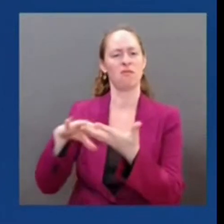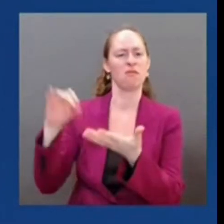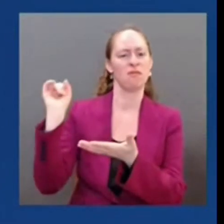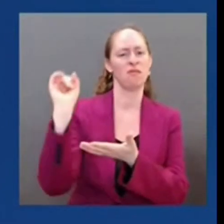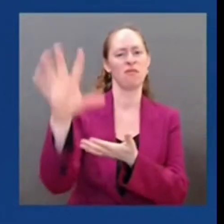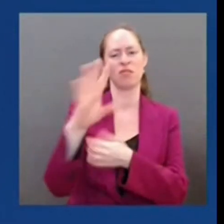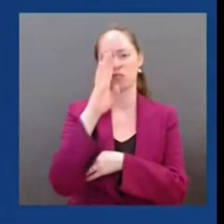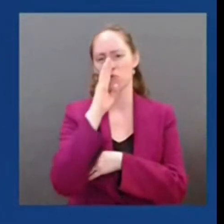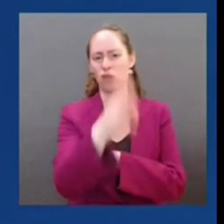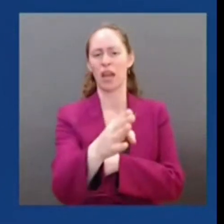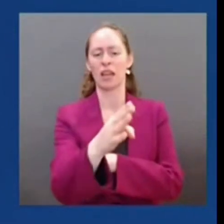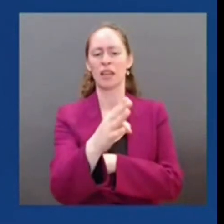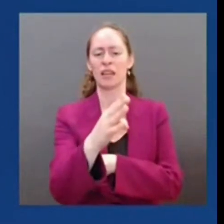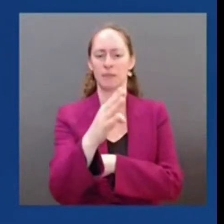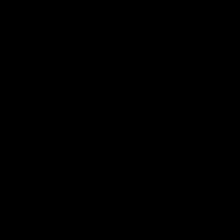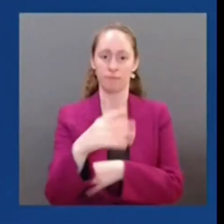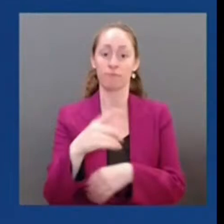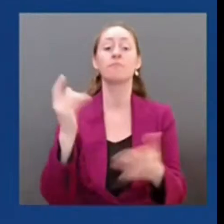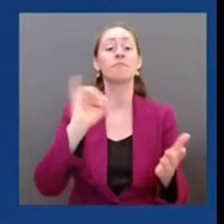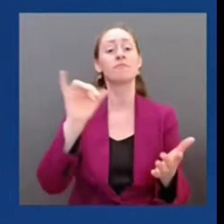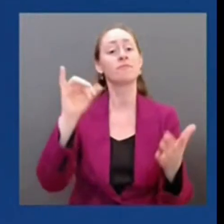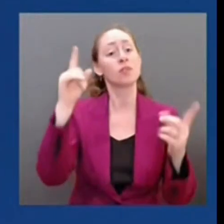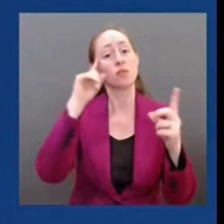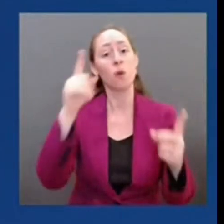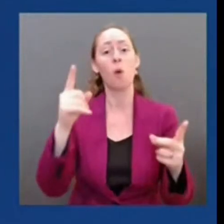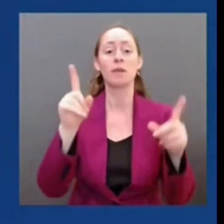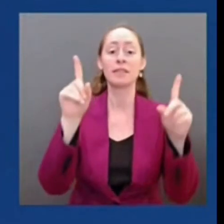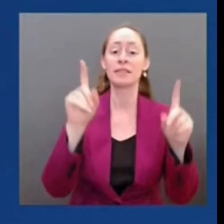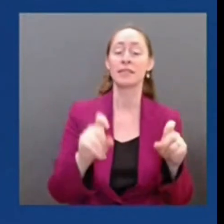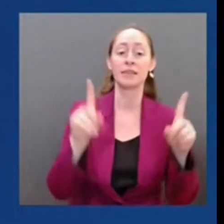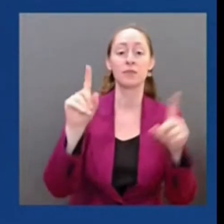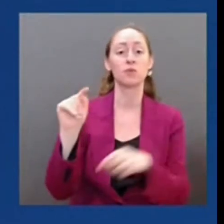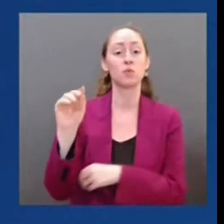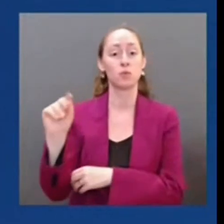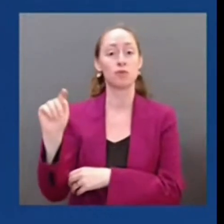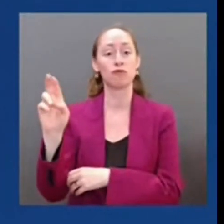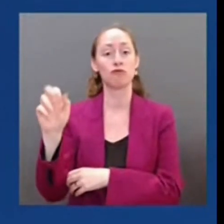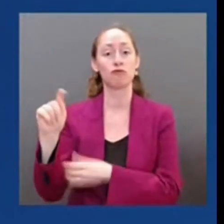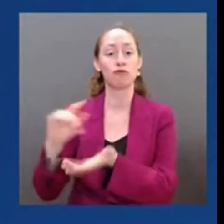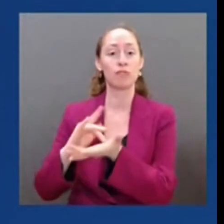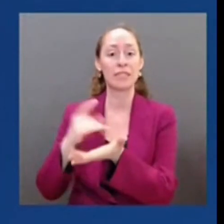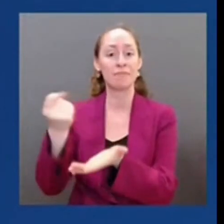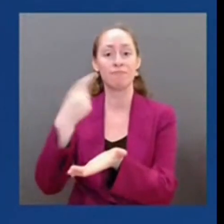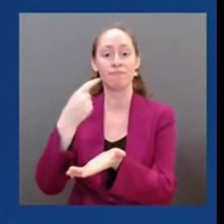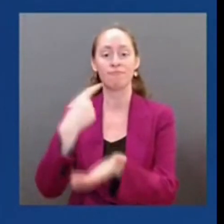WE PUT IN A SERIES OF STEPS AND MADE IT WIDELY AVAILABLE BY LETTING PHARMACIES ORDER DIRECTLY FROM THE FEDERAL GOVERNMENT.